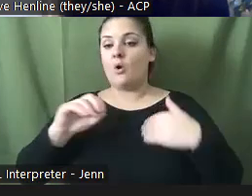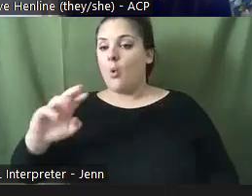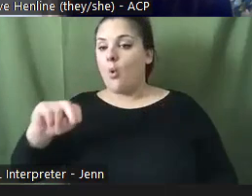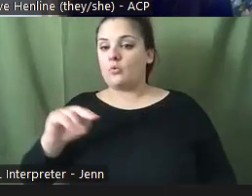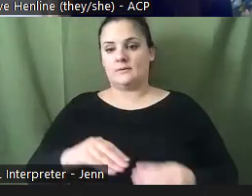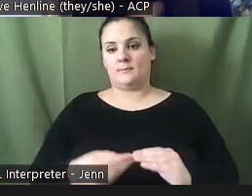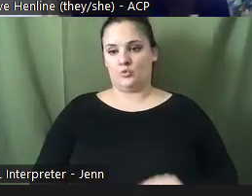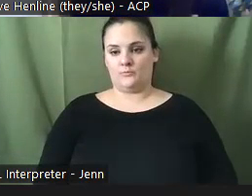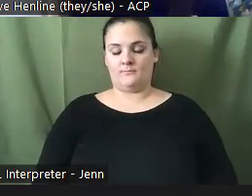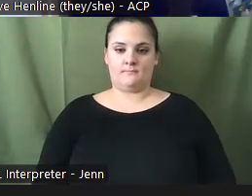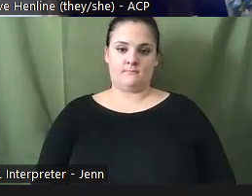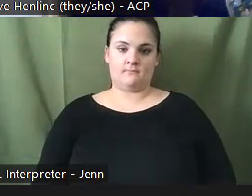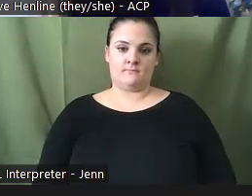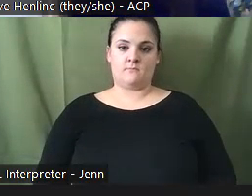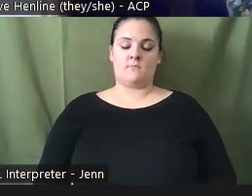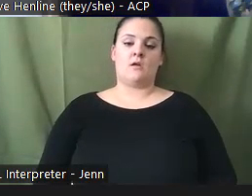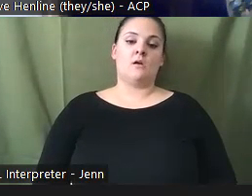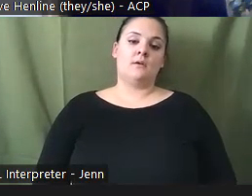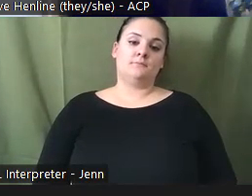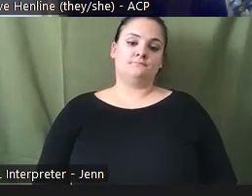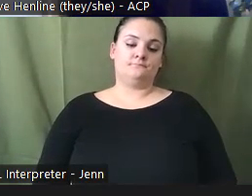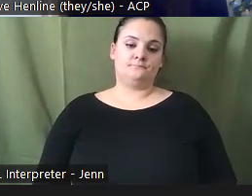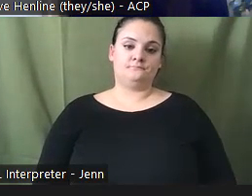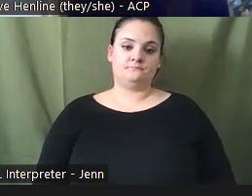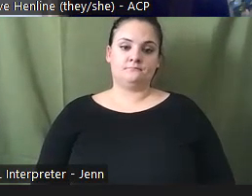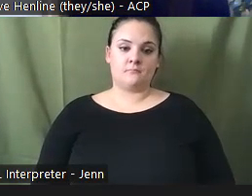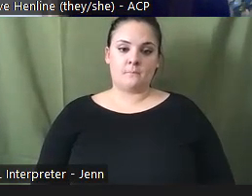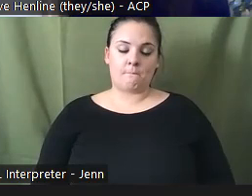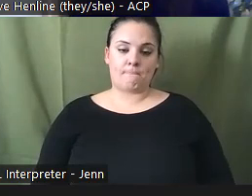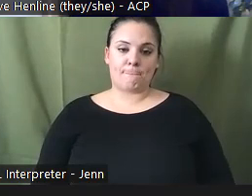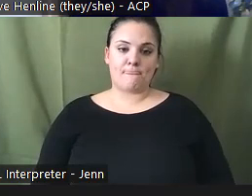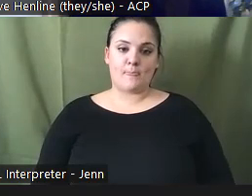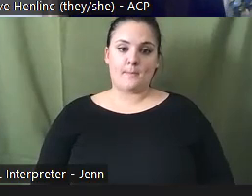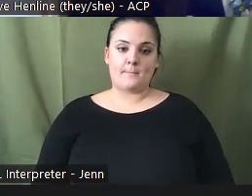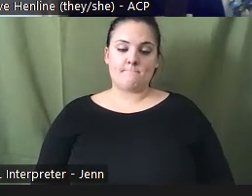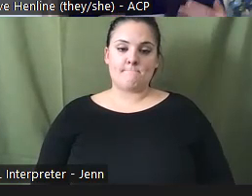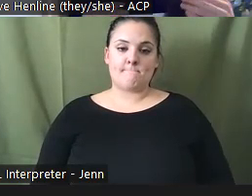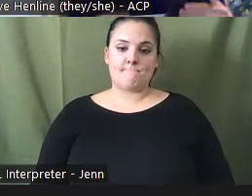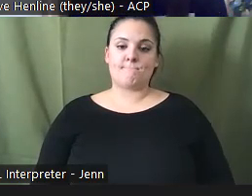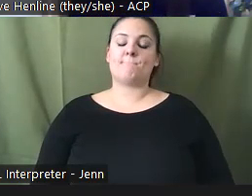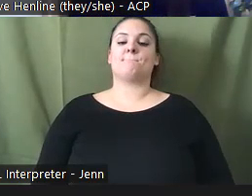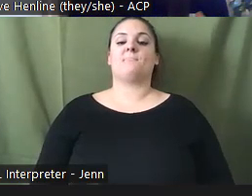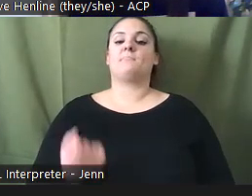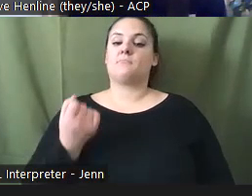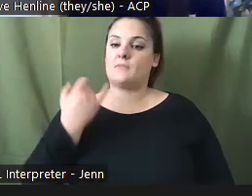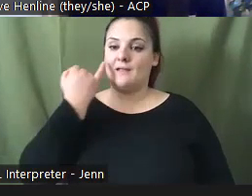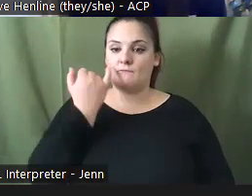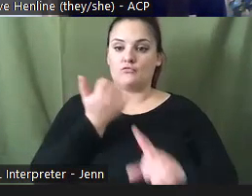Oh and this card is something that you can use as a participant to share with